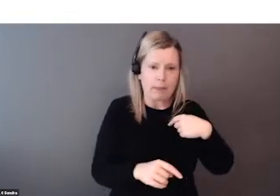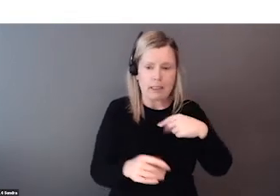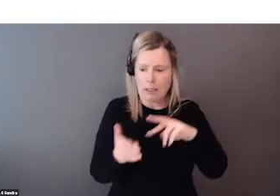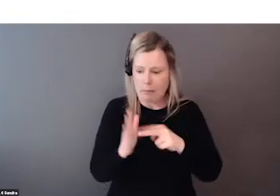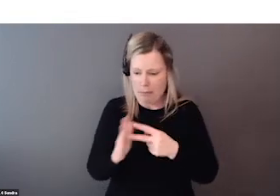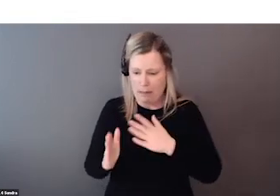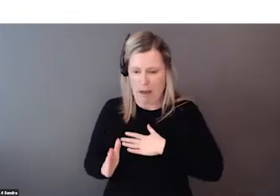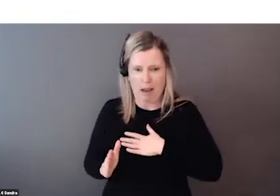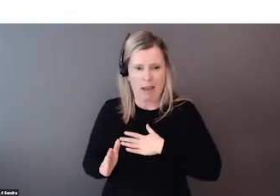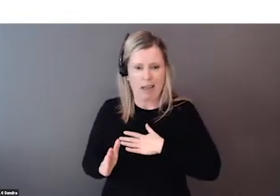more than it is functioning.